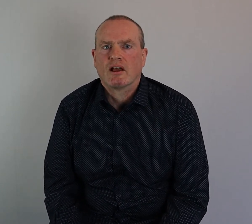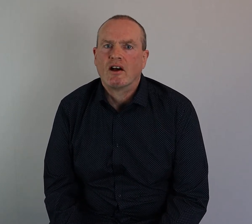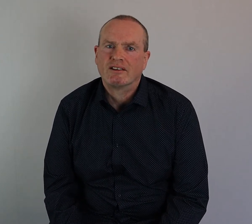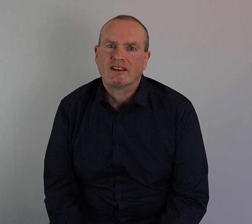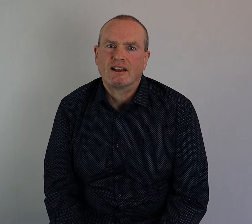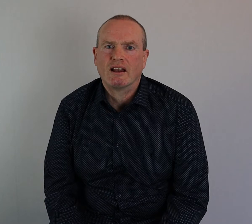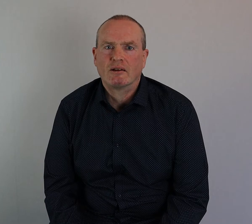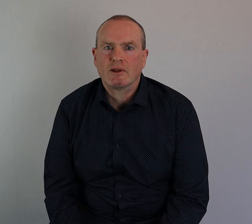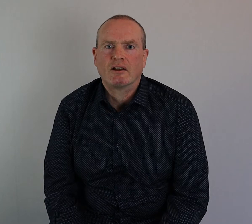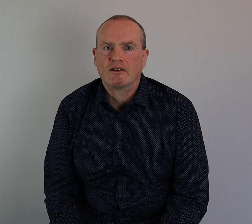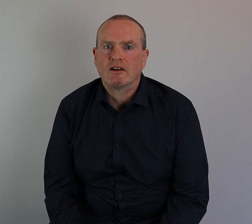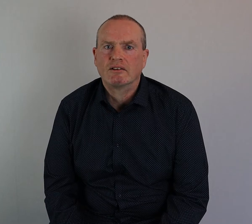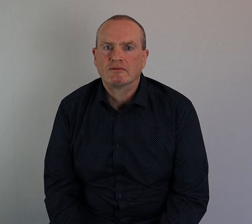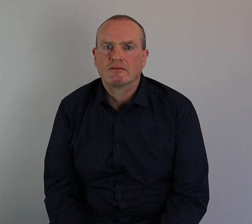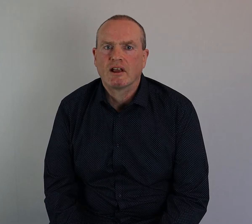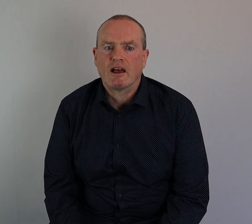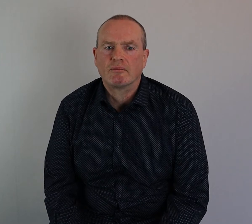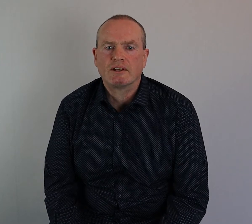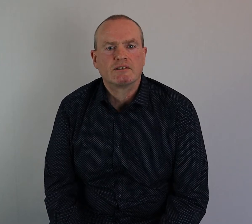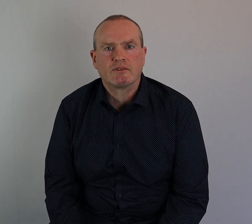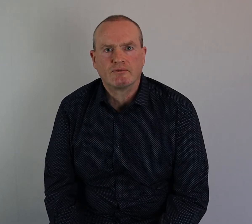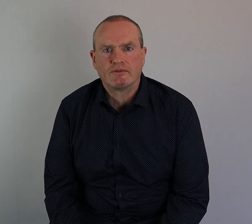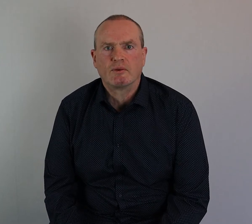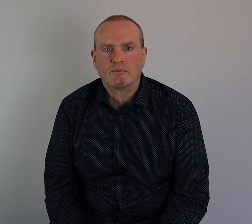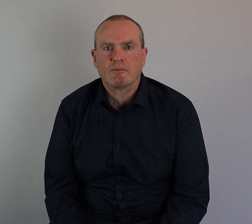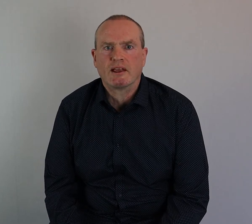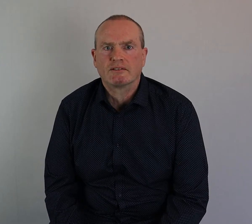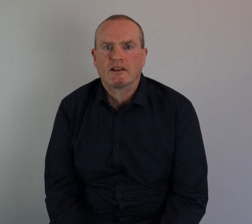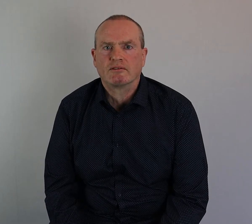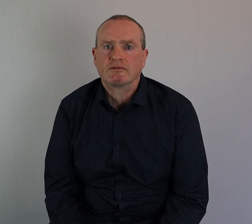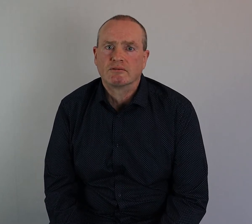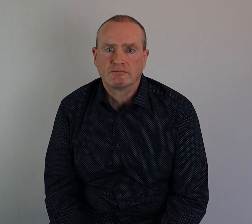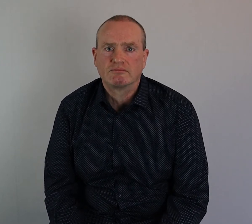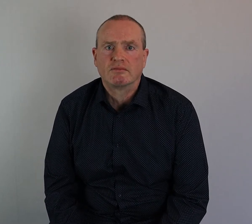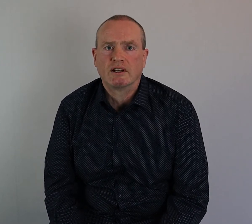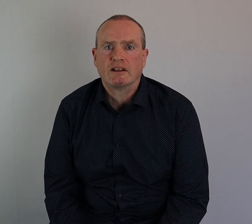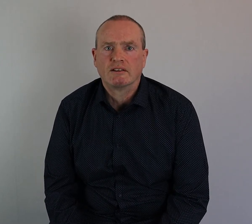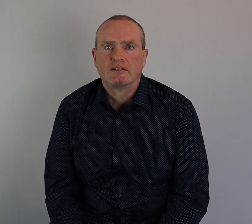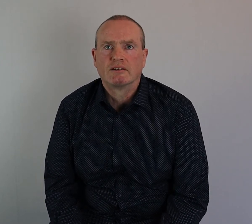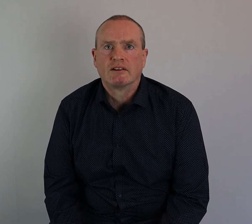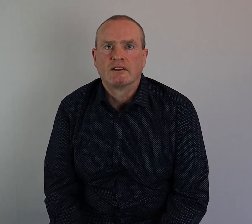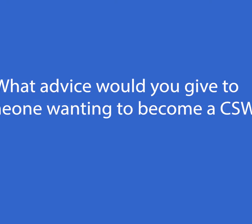Ideally a little bit longer, you need to be fluent with BSL really.